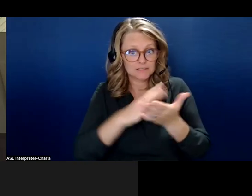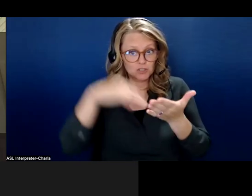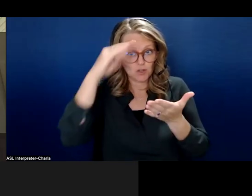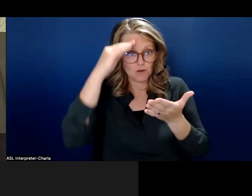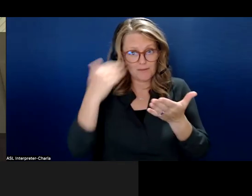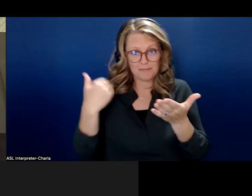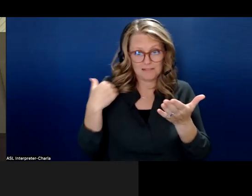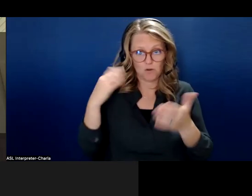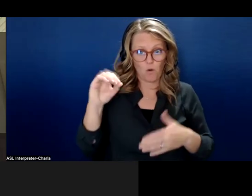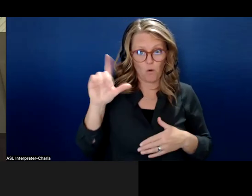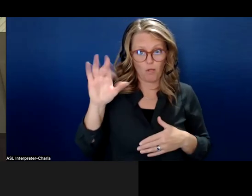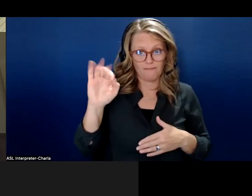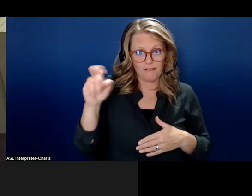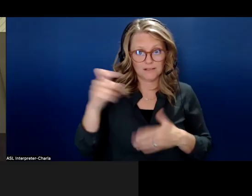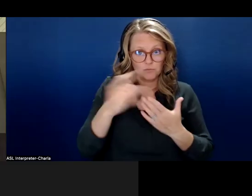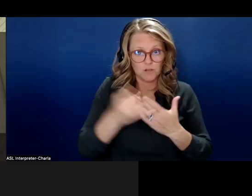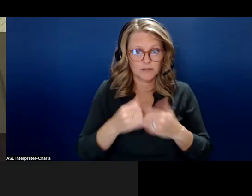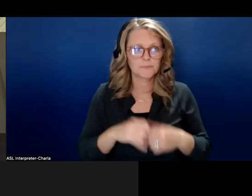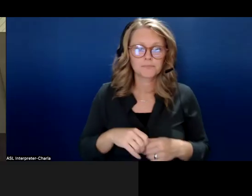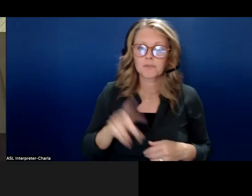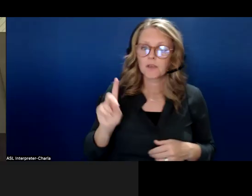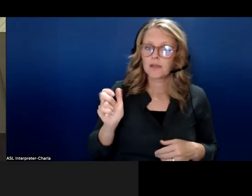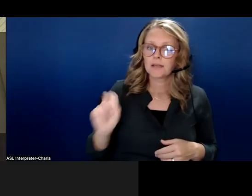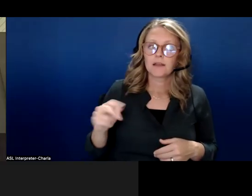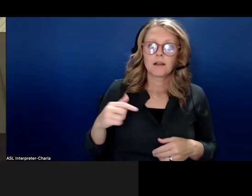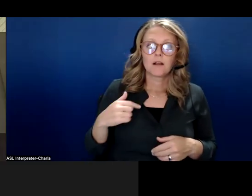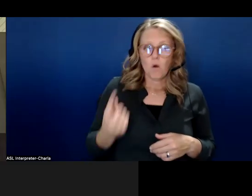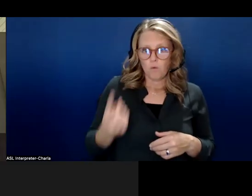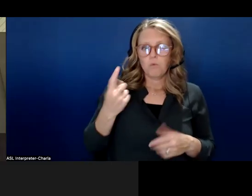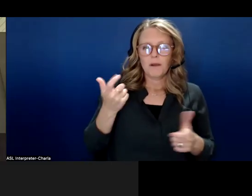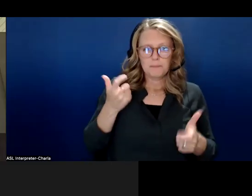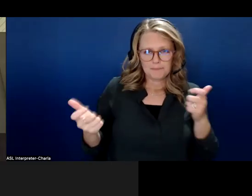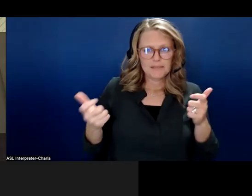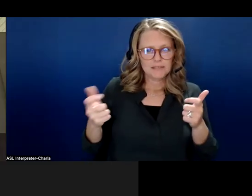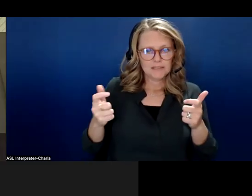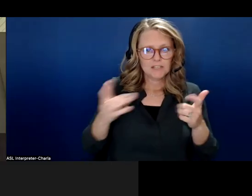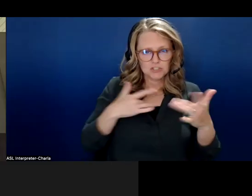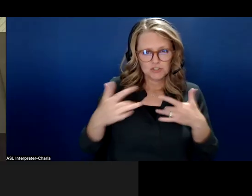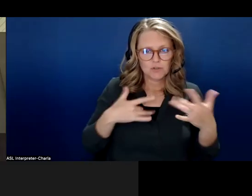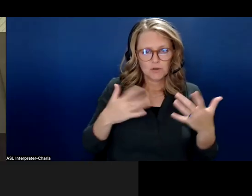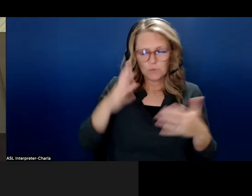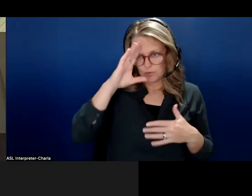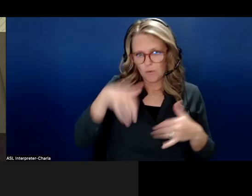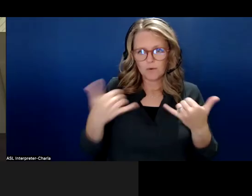Well I guess the biggest concern there is that, you know, we all know that we're in a tough funding environment